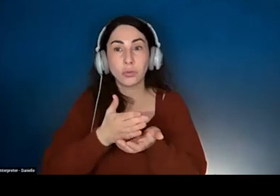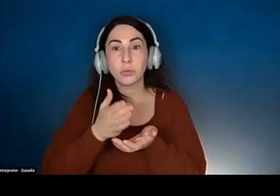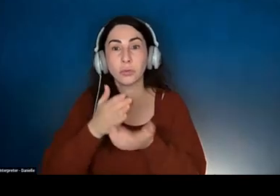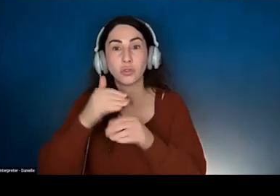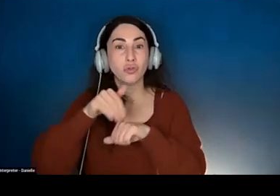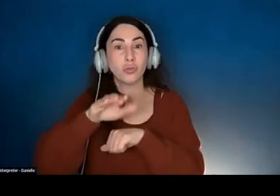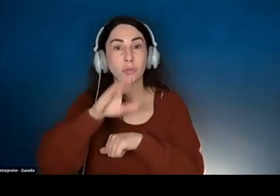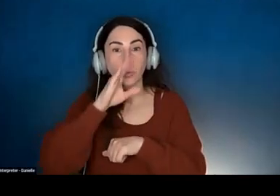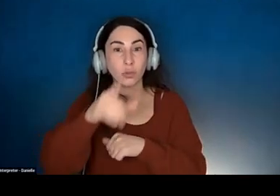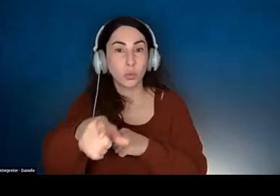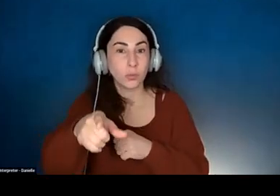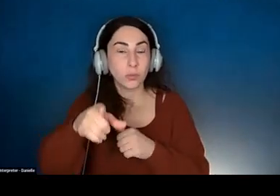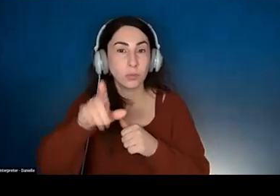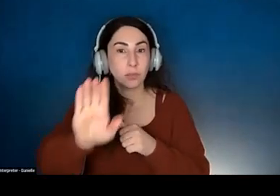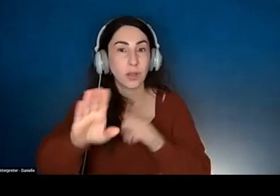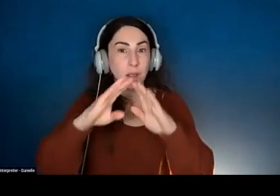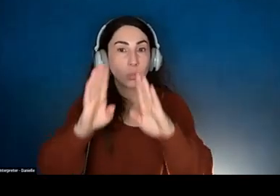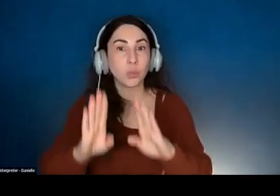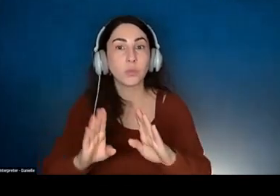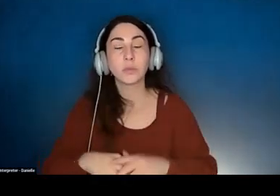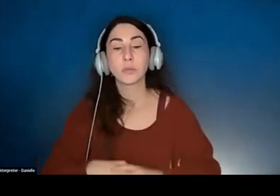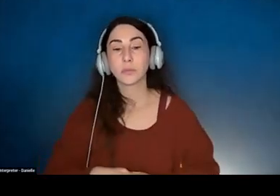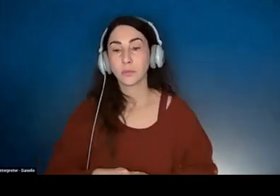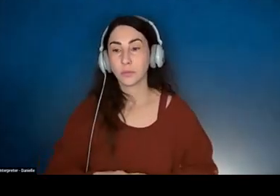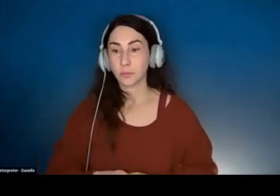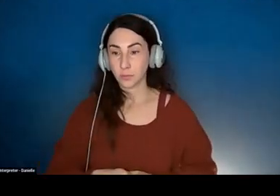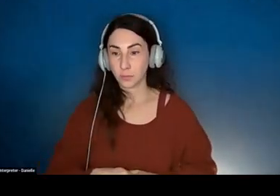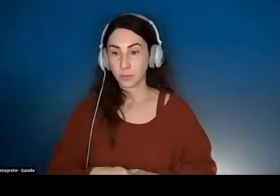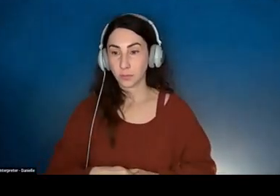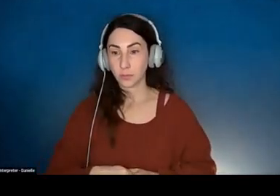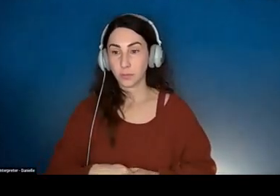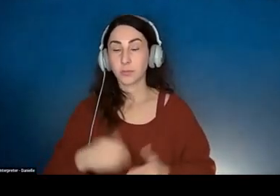Our state is, we have a lot of rural communities.